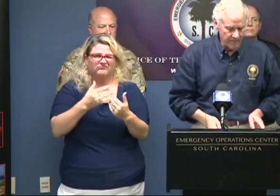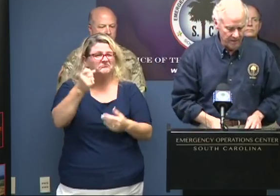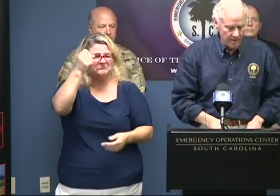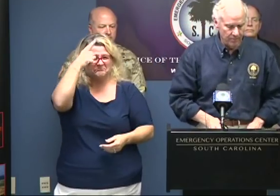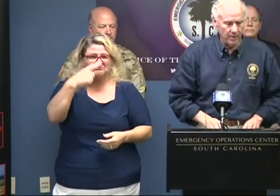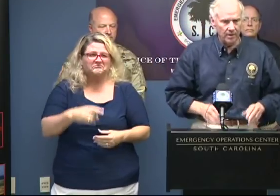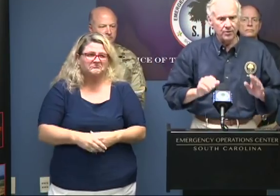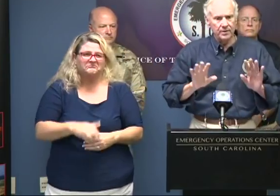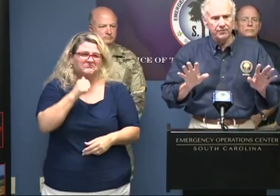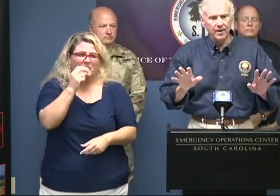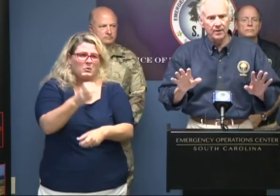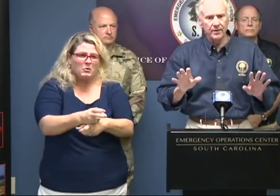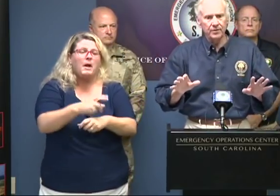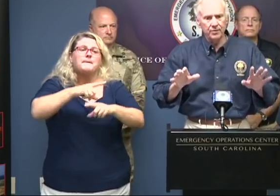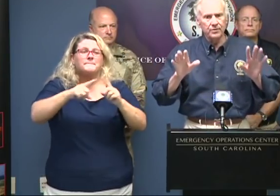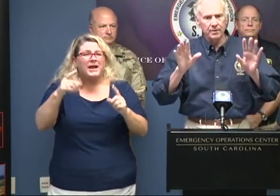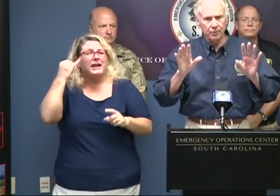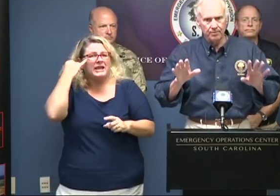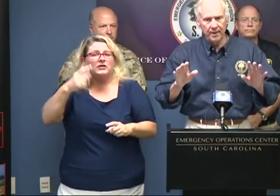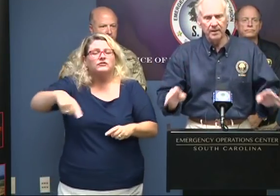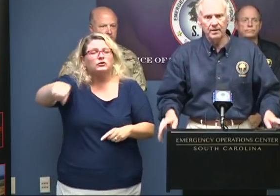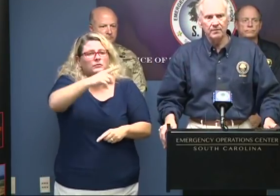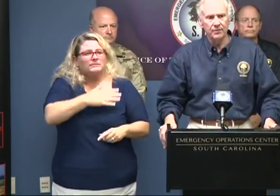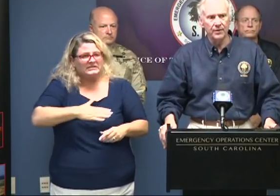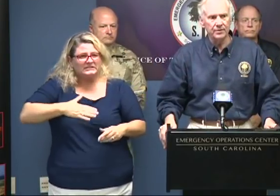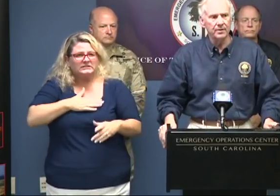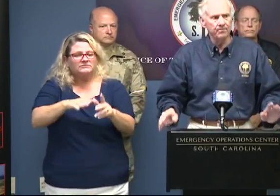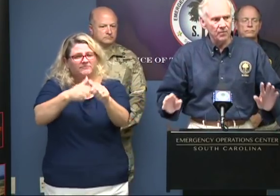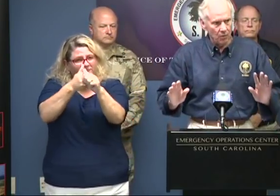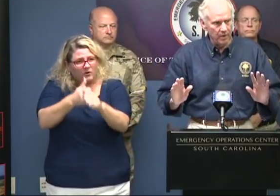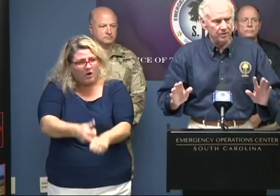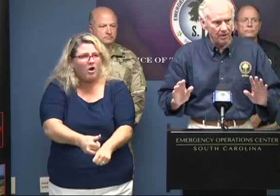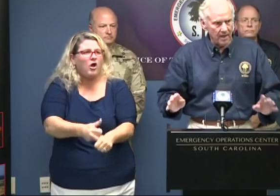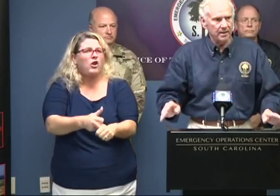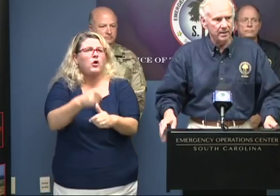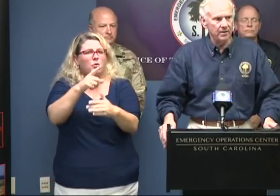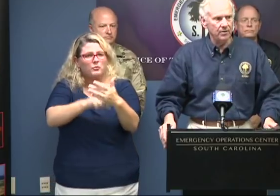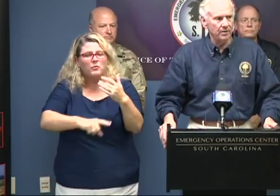and if we'll all just follow these rules and prepare for this what is likely going